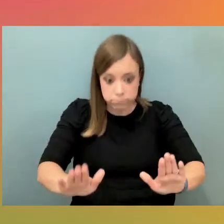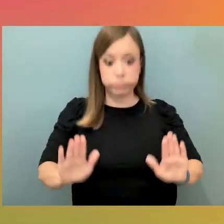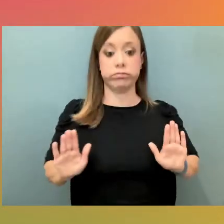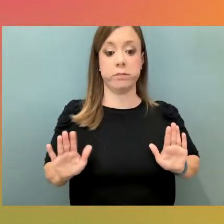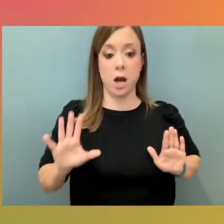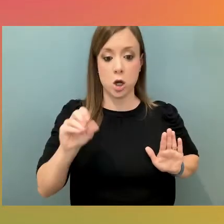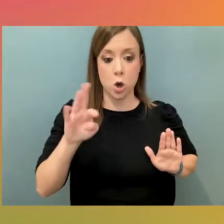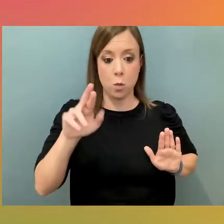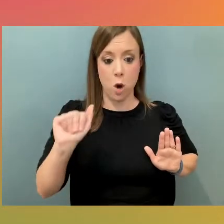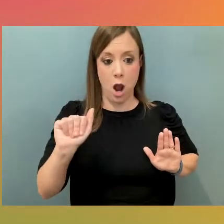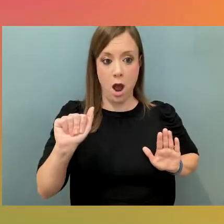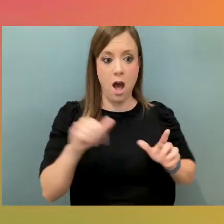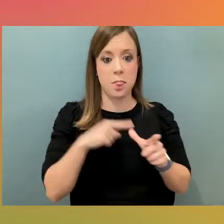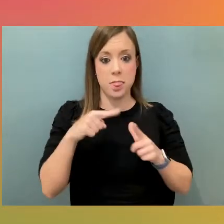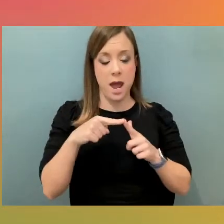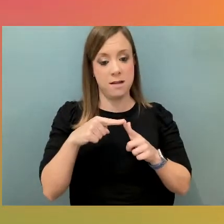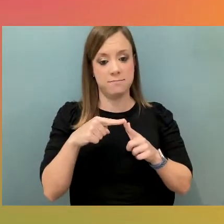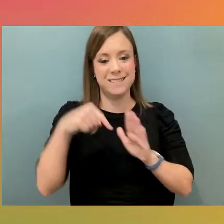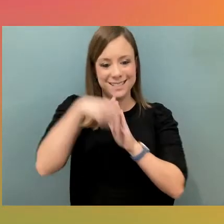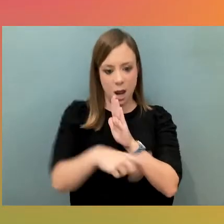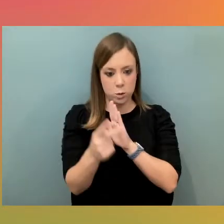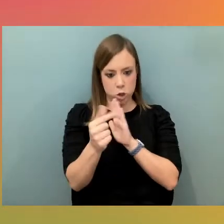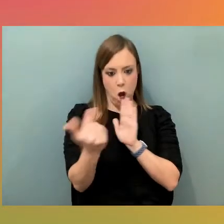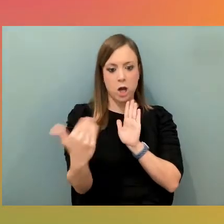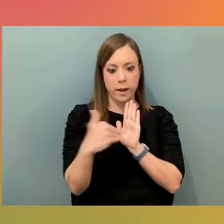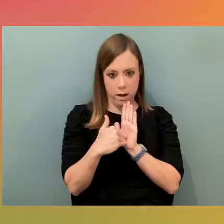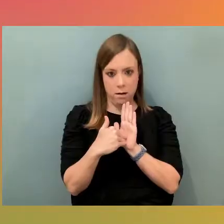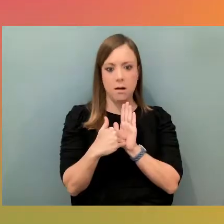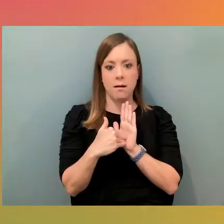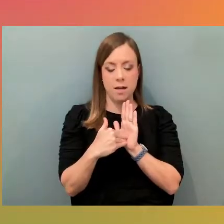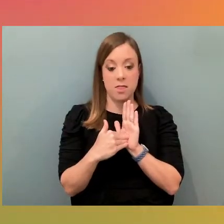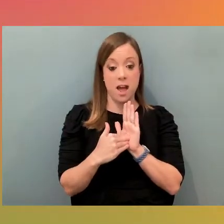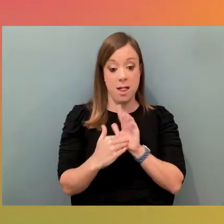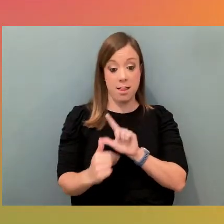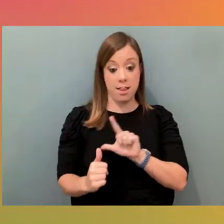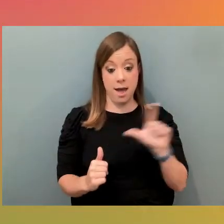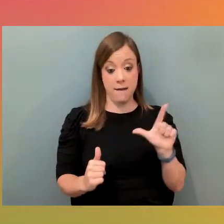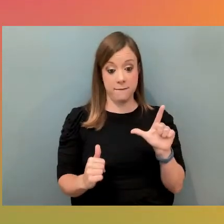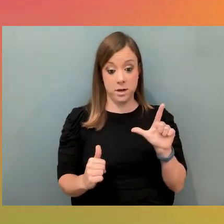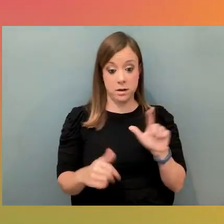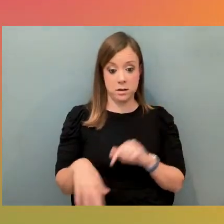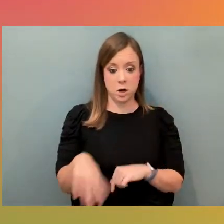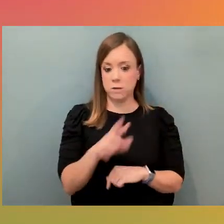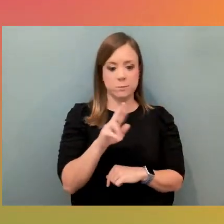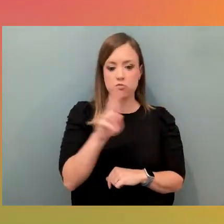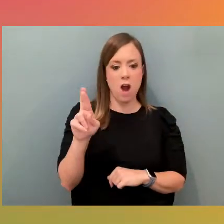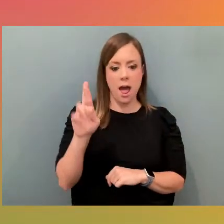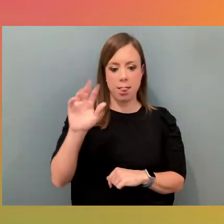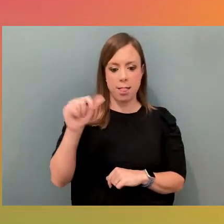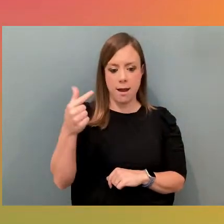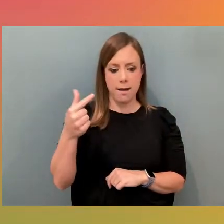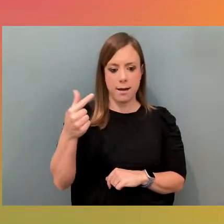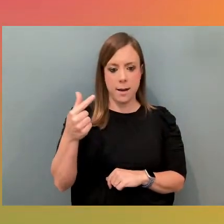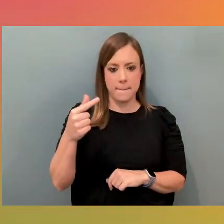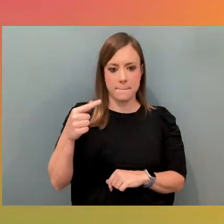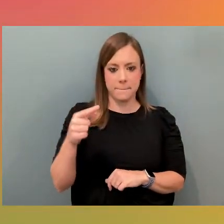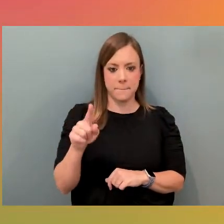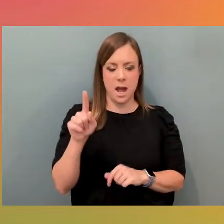COBRA. AS YOU EXHALE, MAKE YOUR WAY BACK. DOWNWARD FACING DOG.